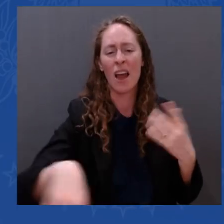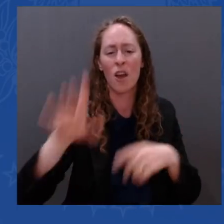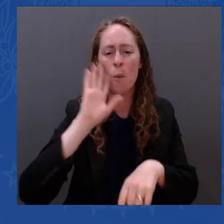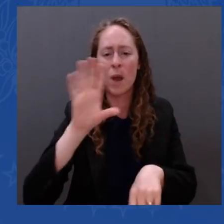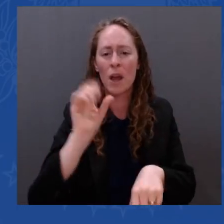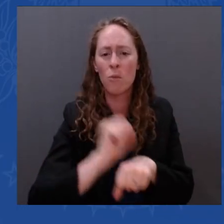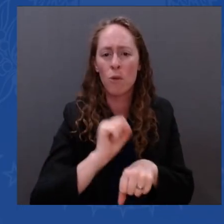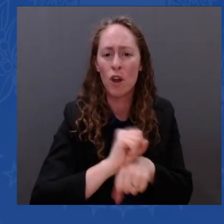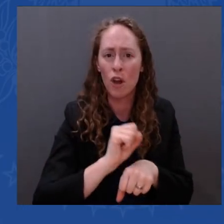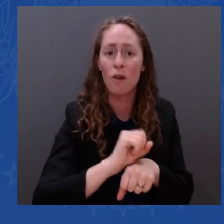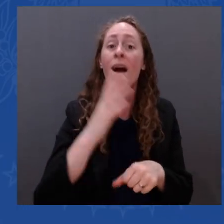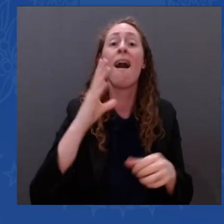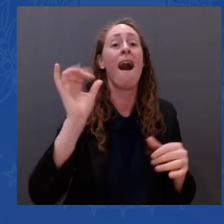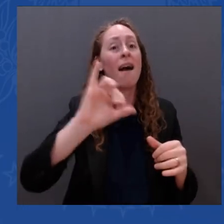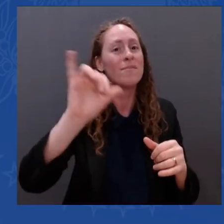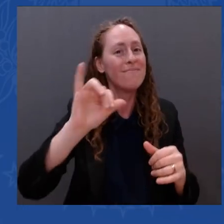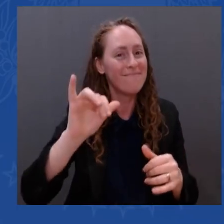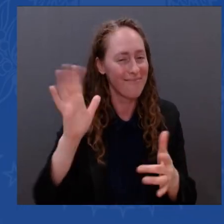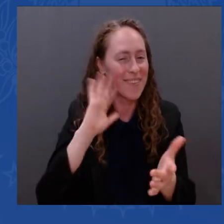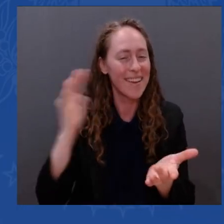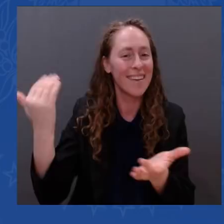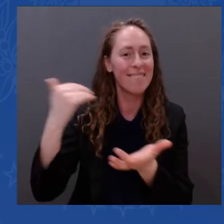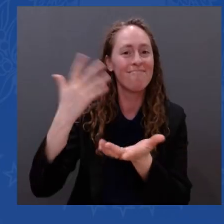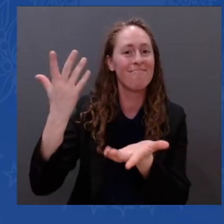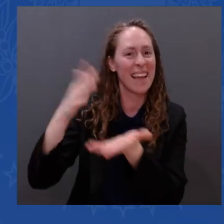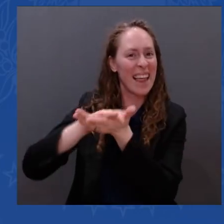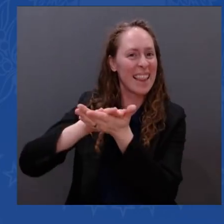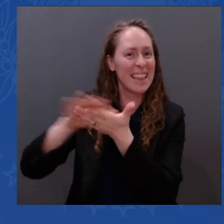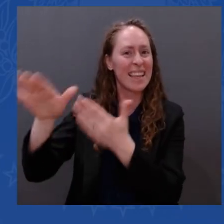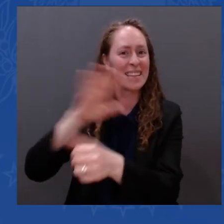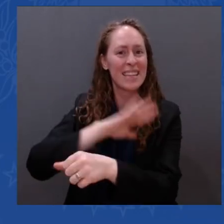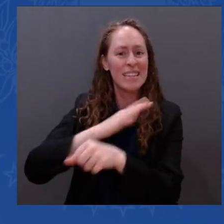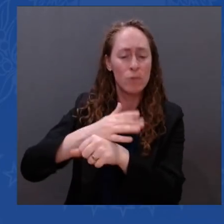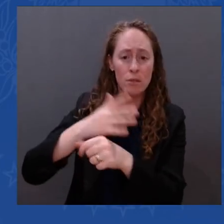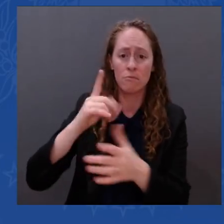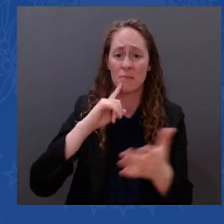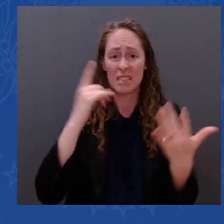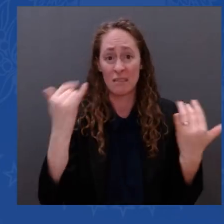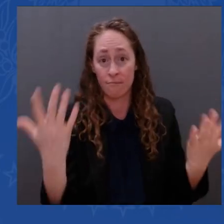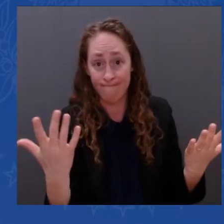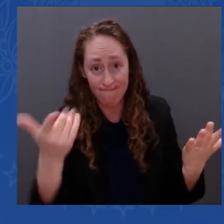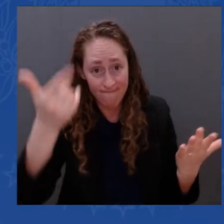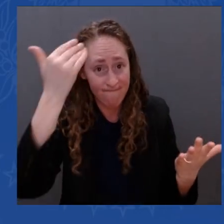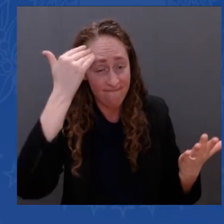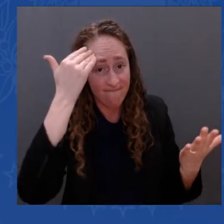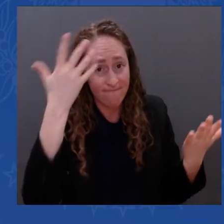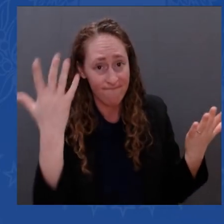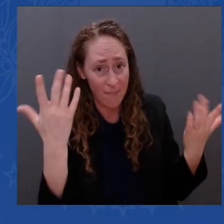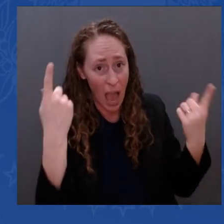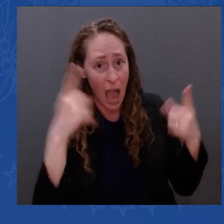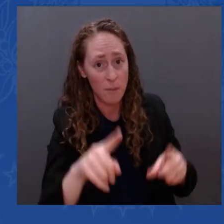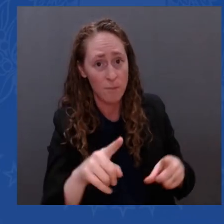because of the impact of the -- impact of Russian oil on Europe. But batteries --